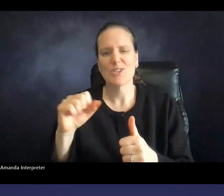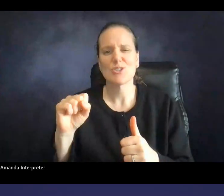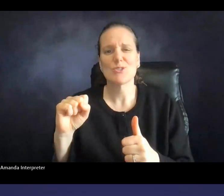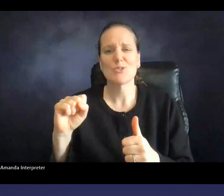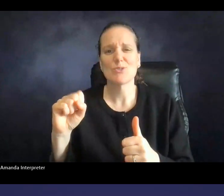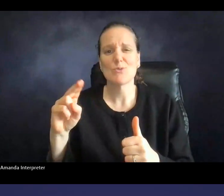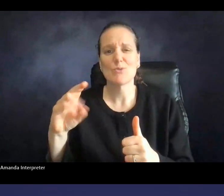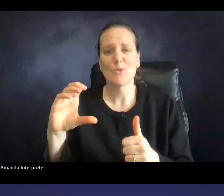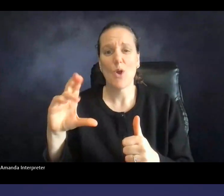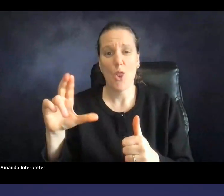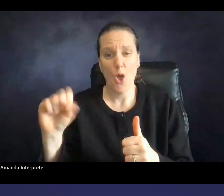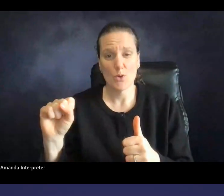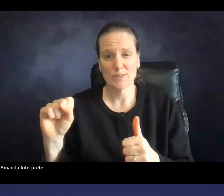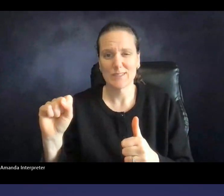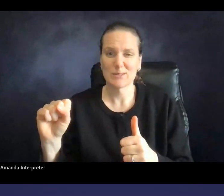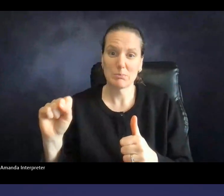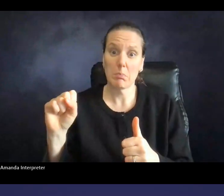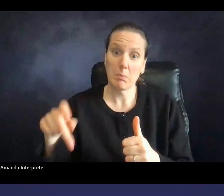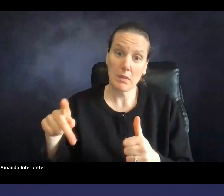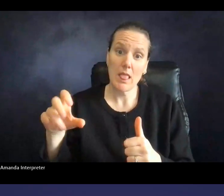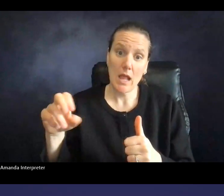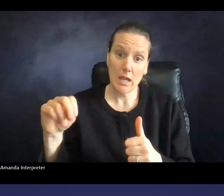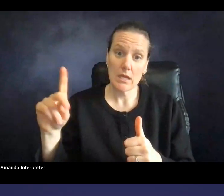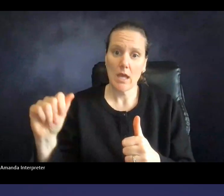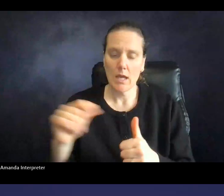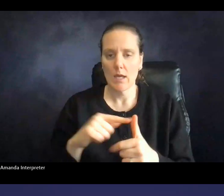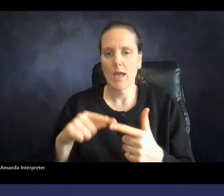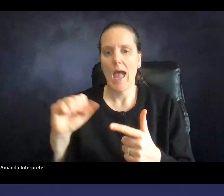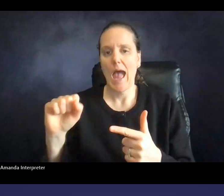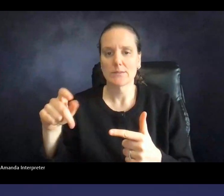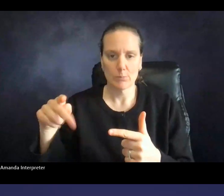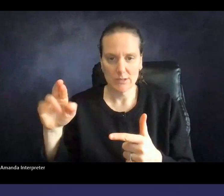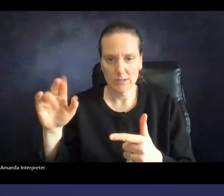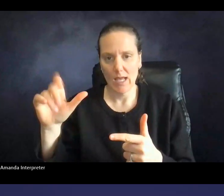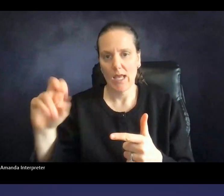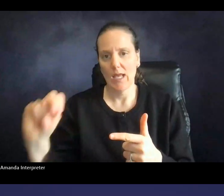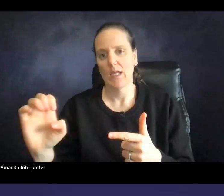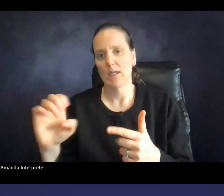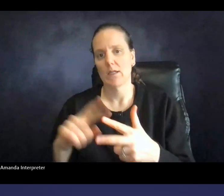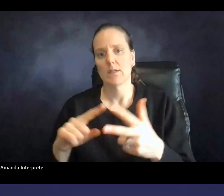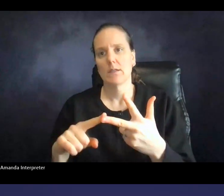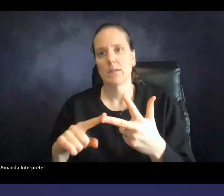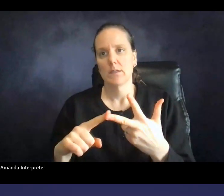which is Splenda, aspartame, saccharin, those are toxic.